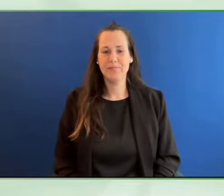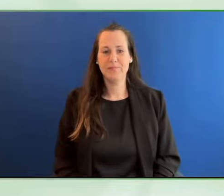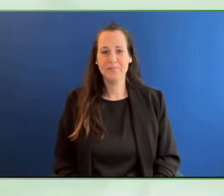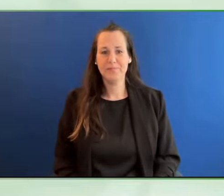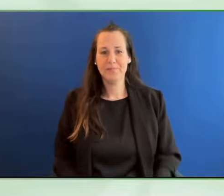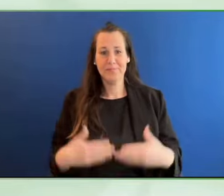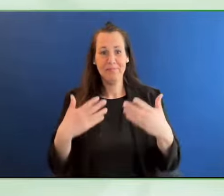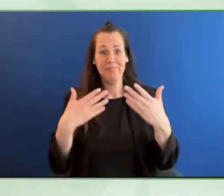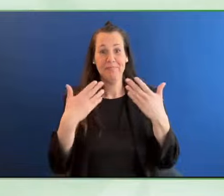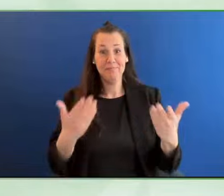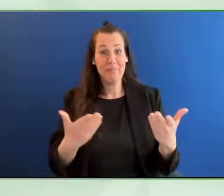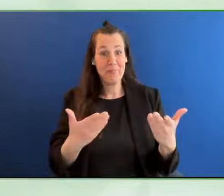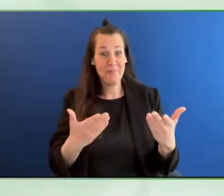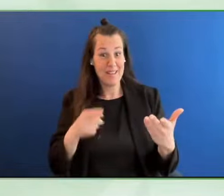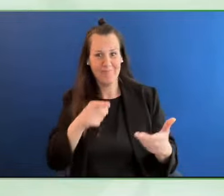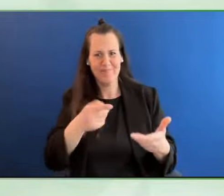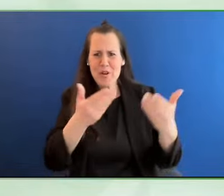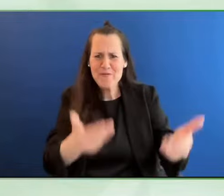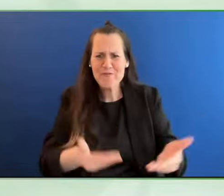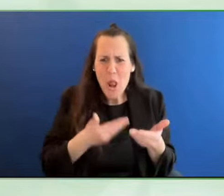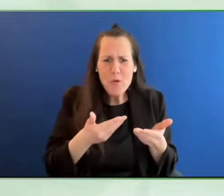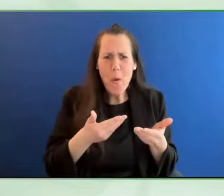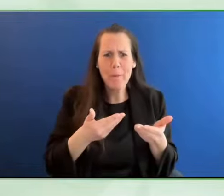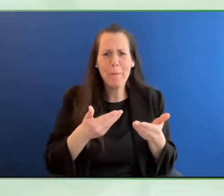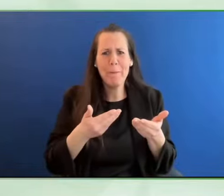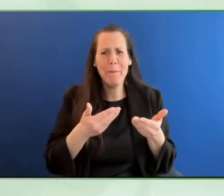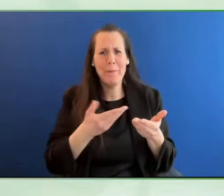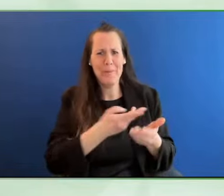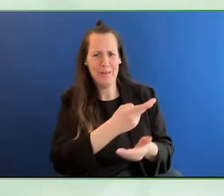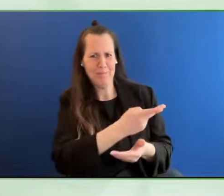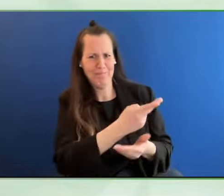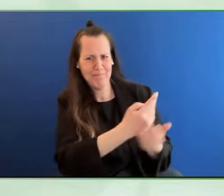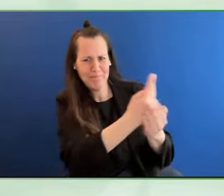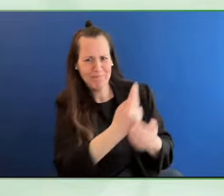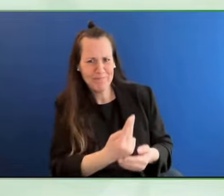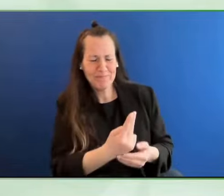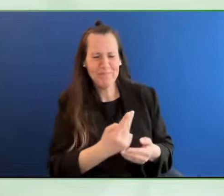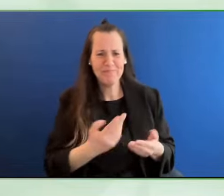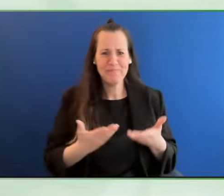My name is Stephane Leblois and I'm the Chief Community and Programmes Officer for The Valuable